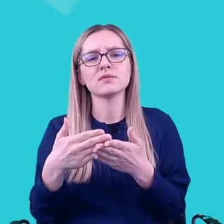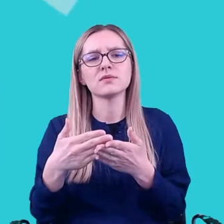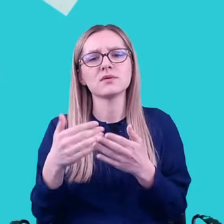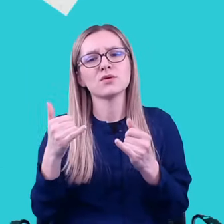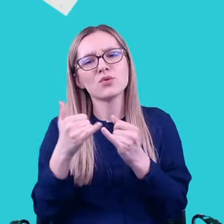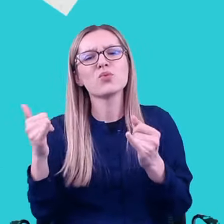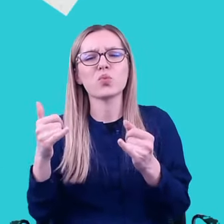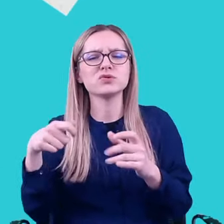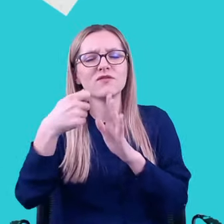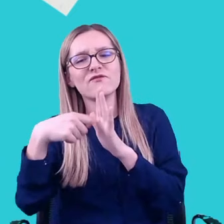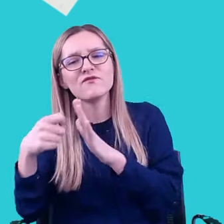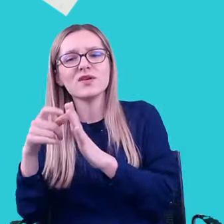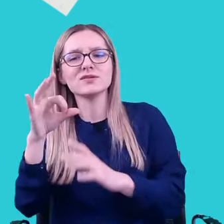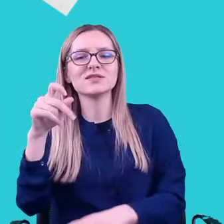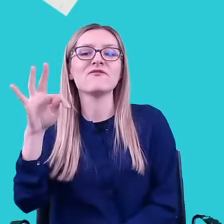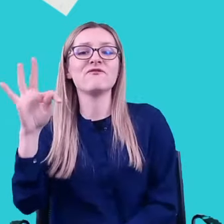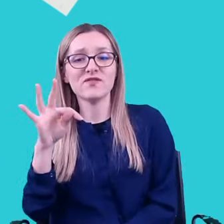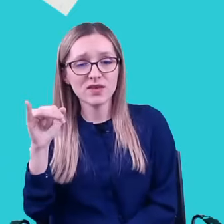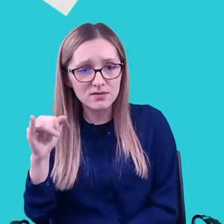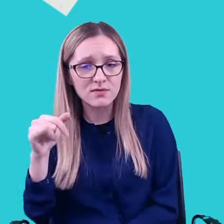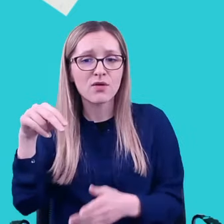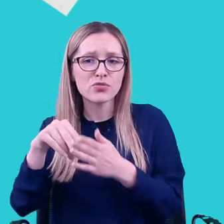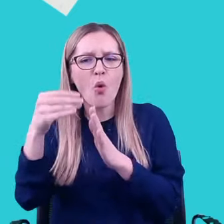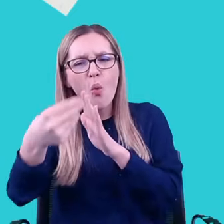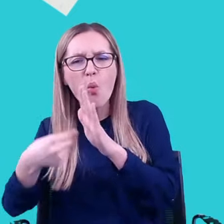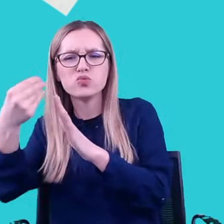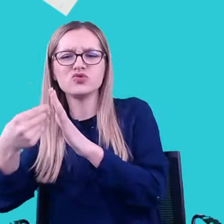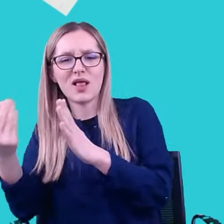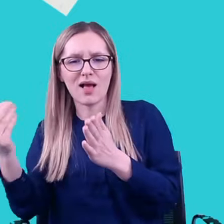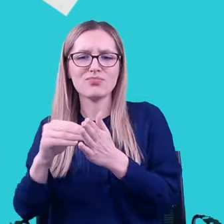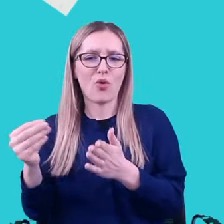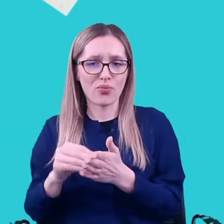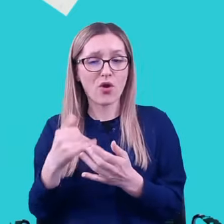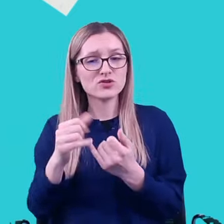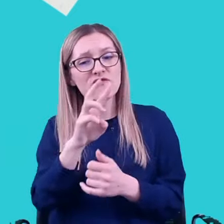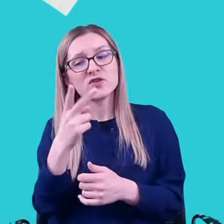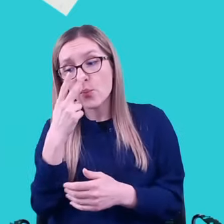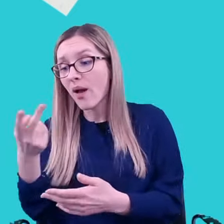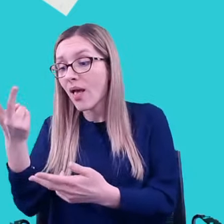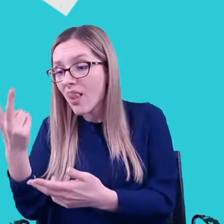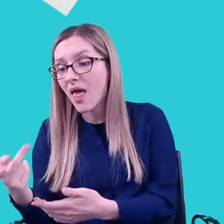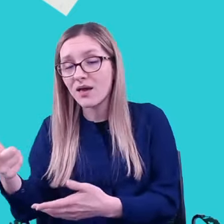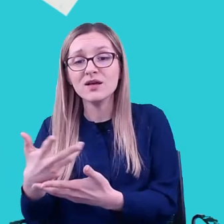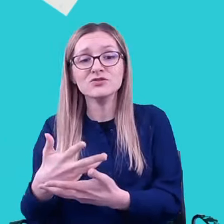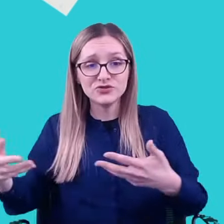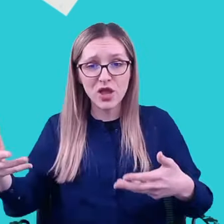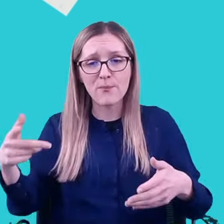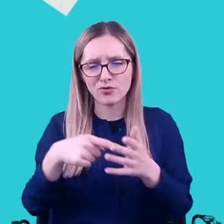turns out to be just a membrane in a seal. If you saw such an item laying somewhere, it is a fuel cell,